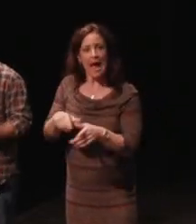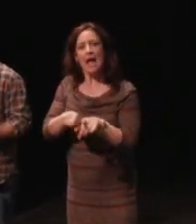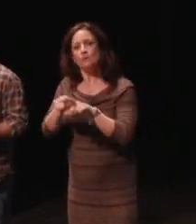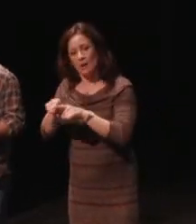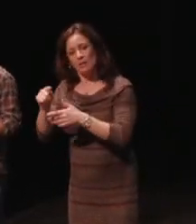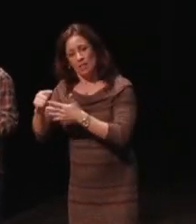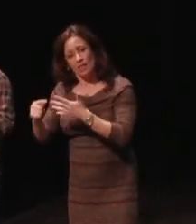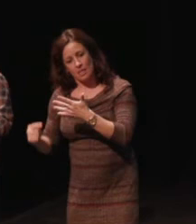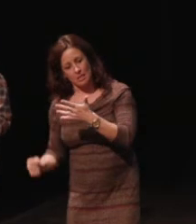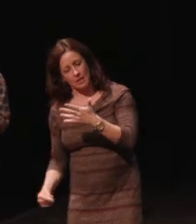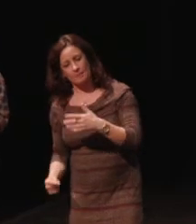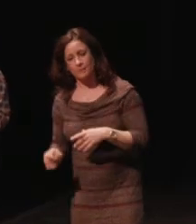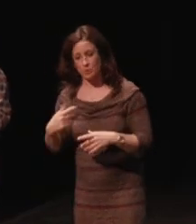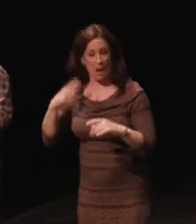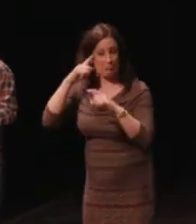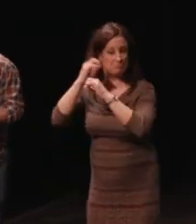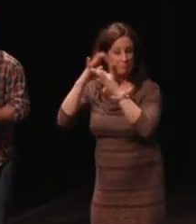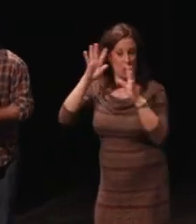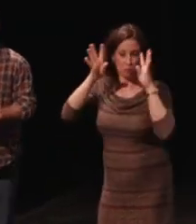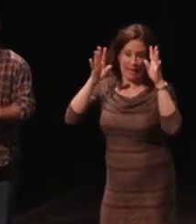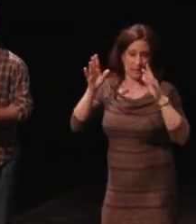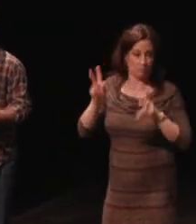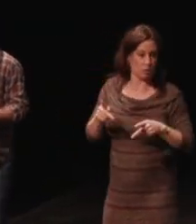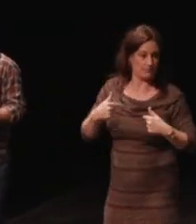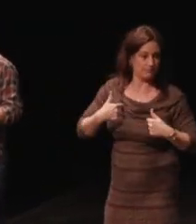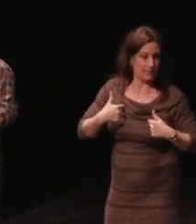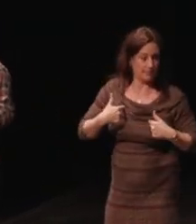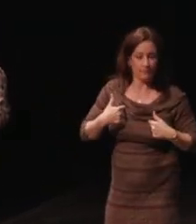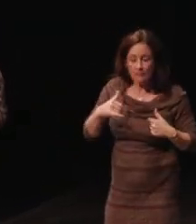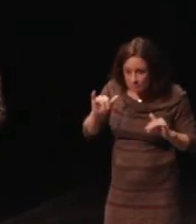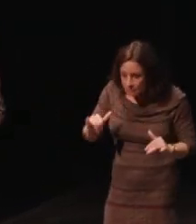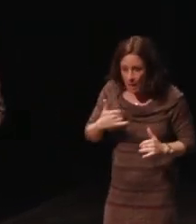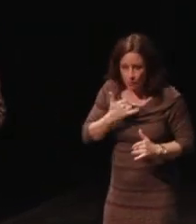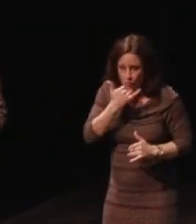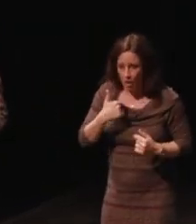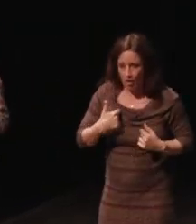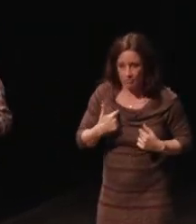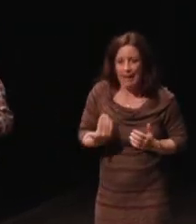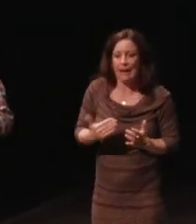In fact, I was really wrong again about wanting to